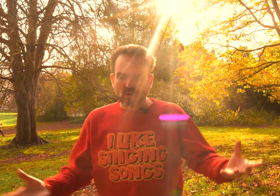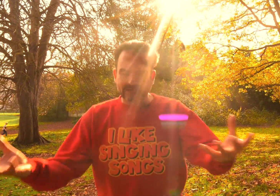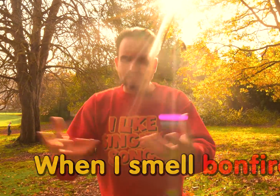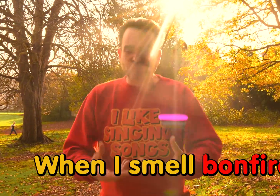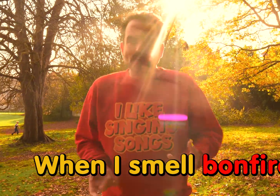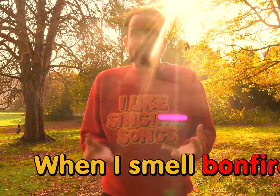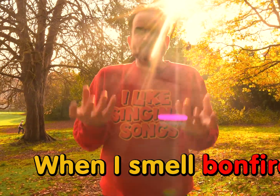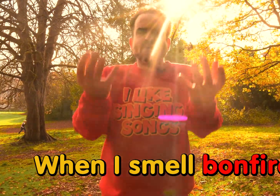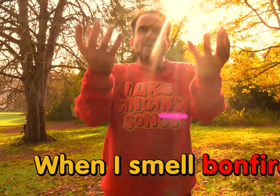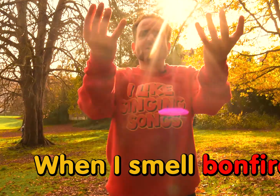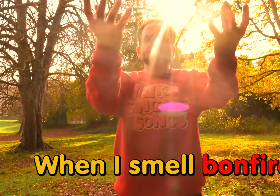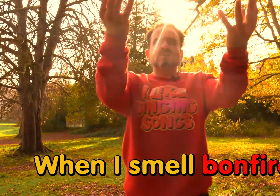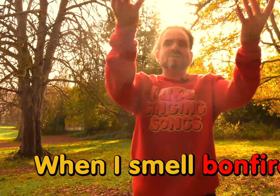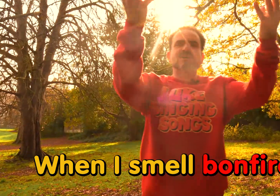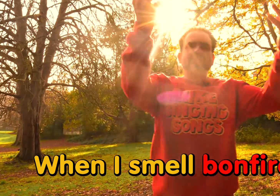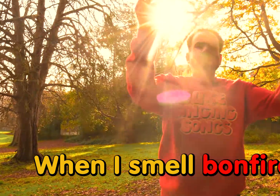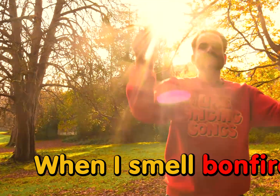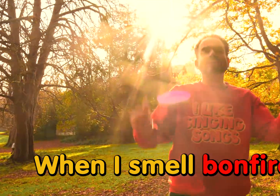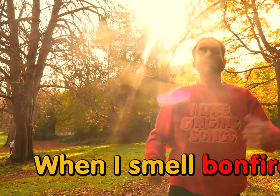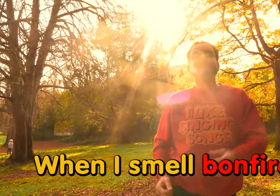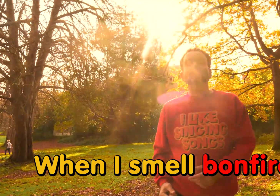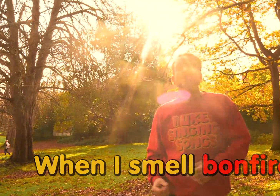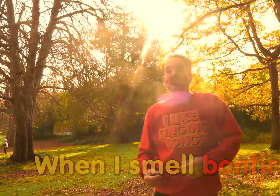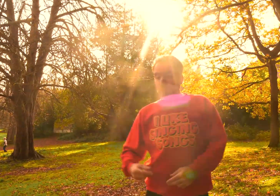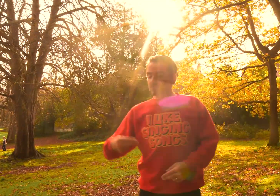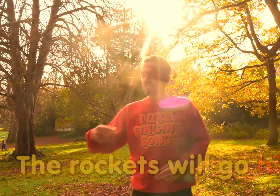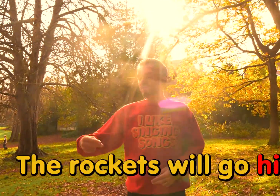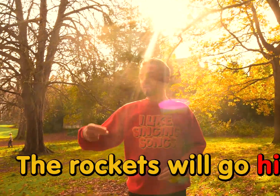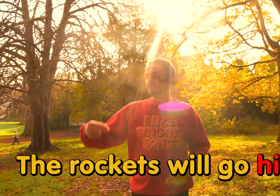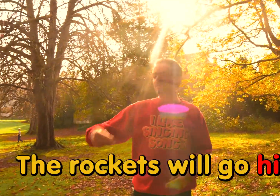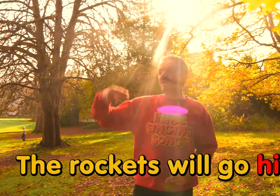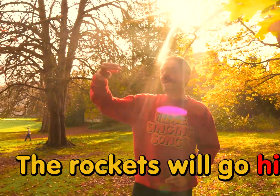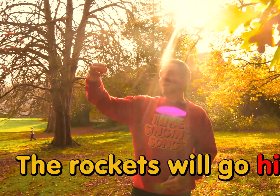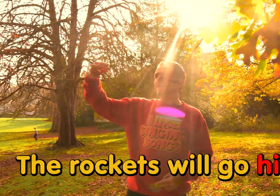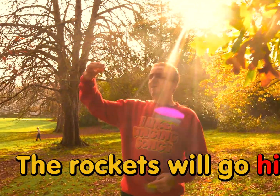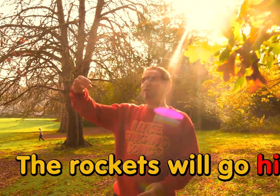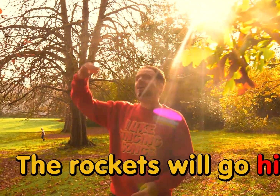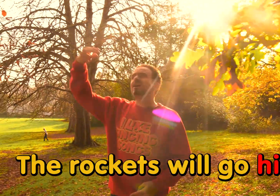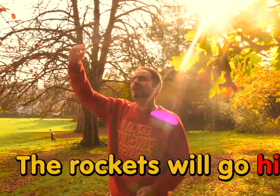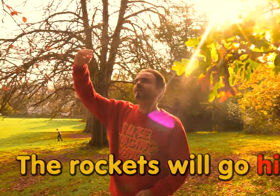When I smell bonfires The rockets will go higher